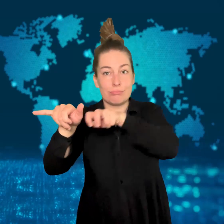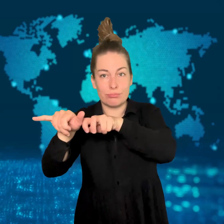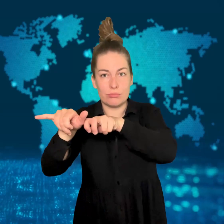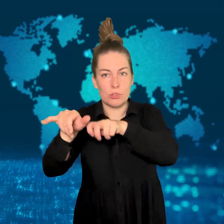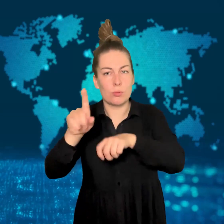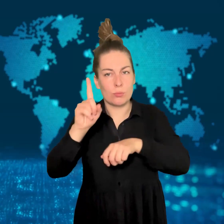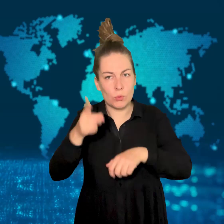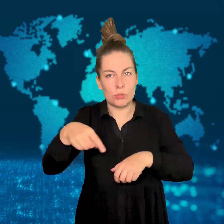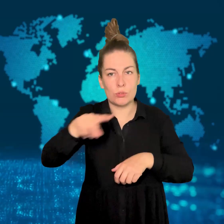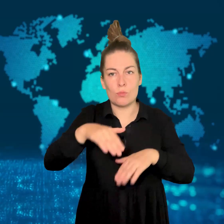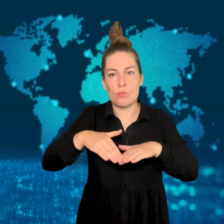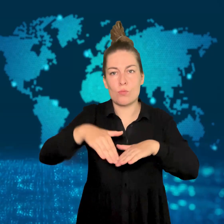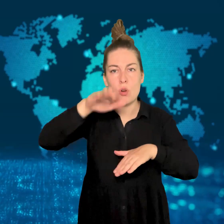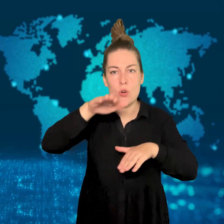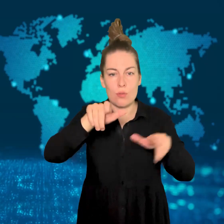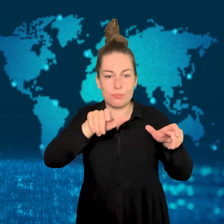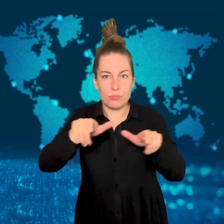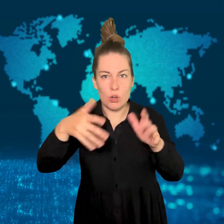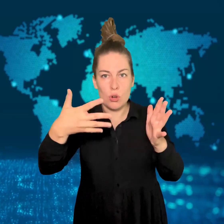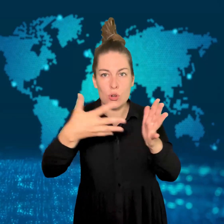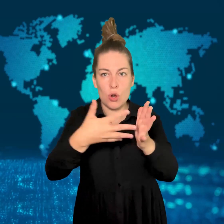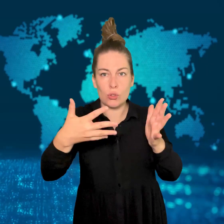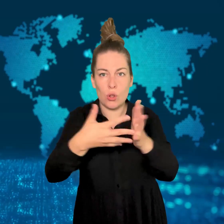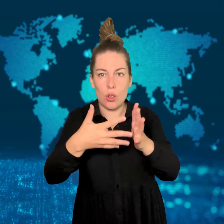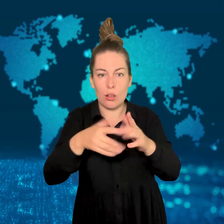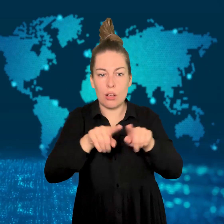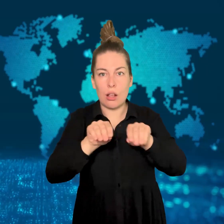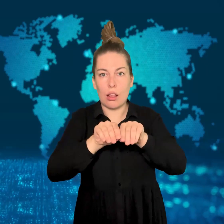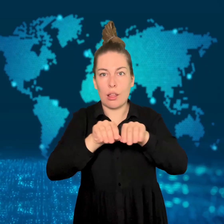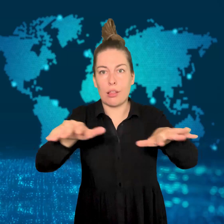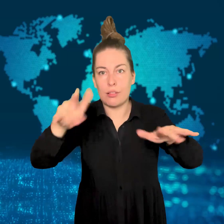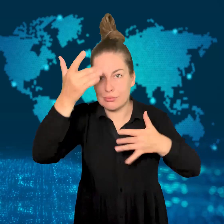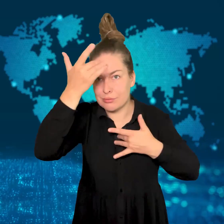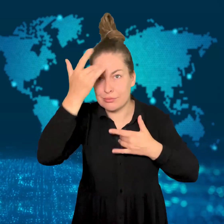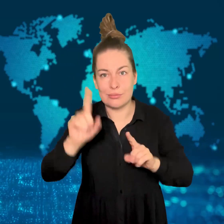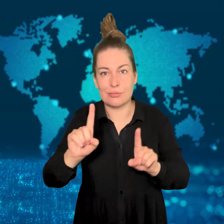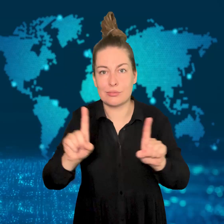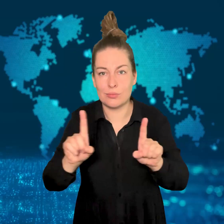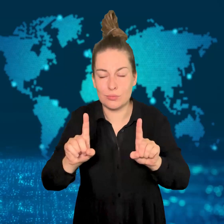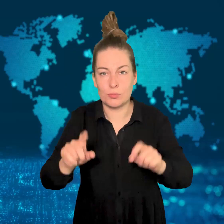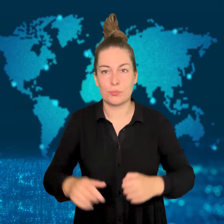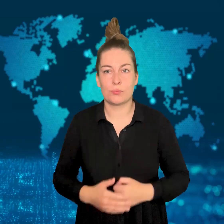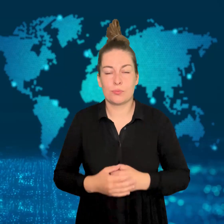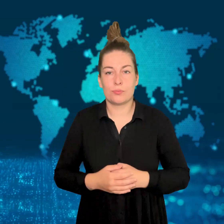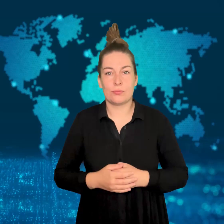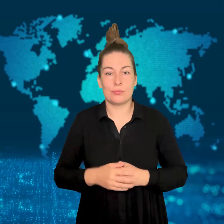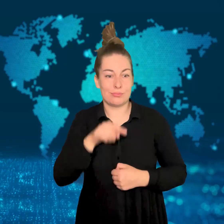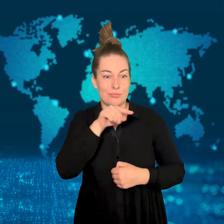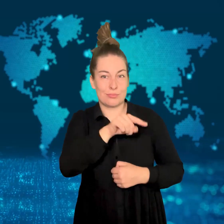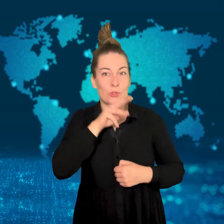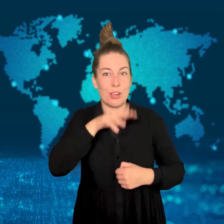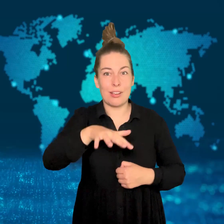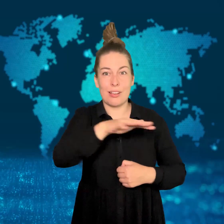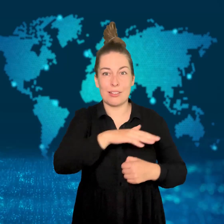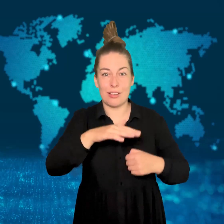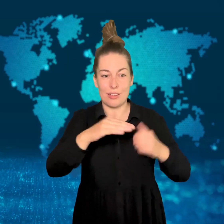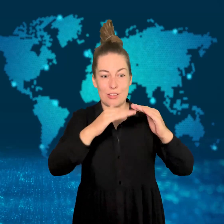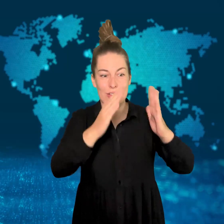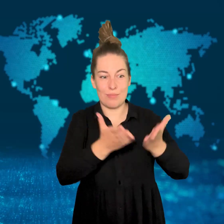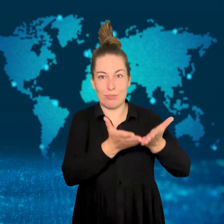after migrants have boarded.